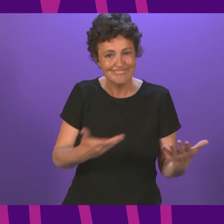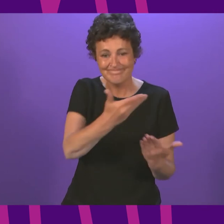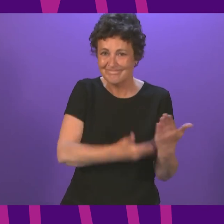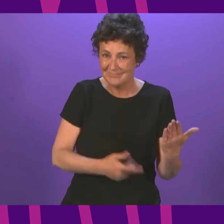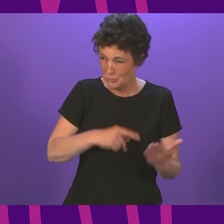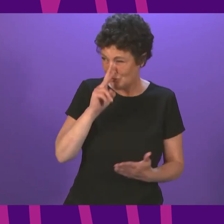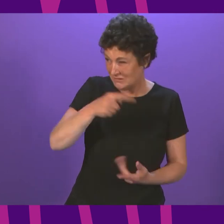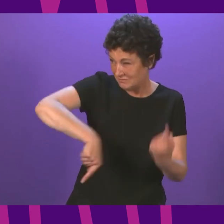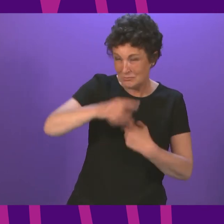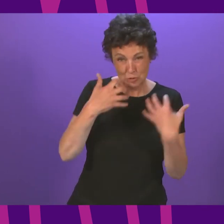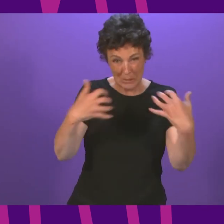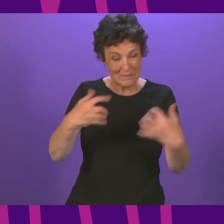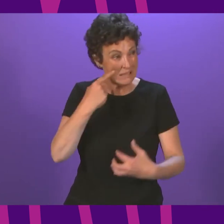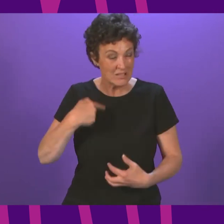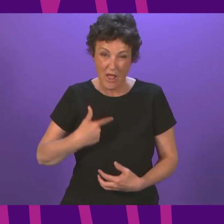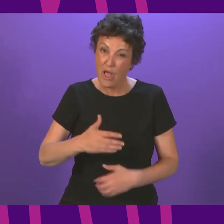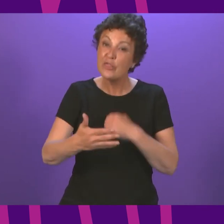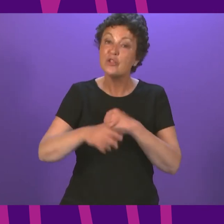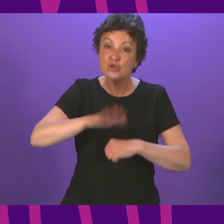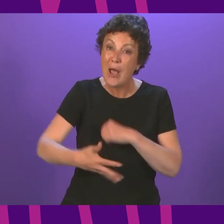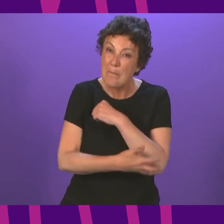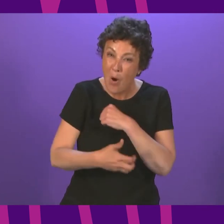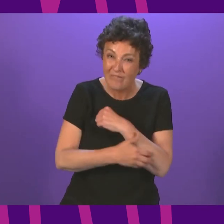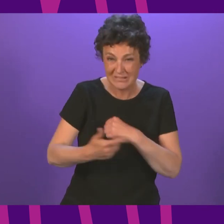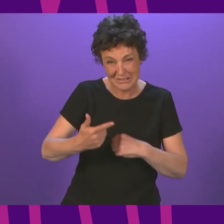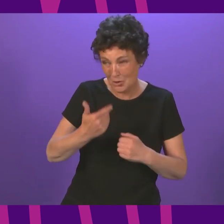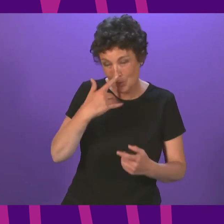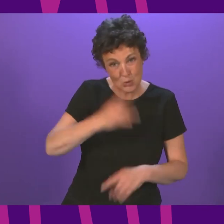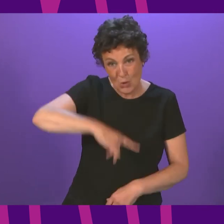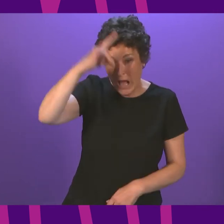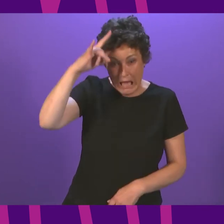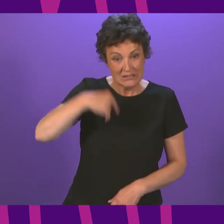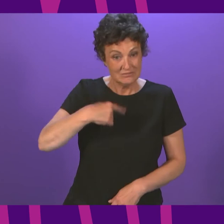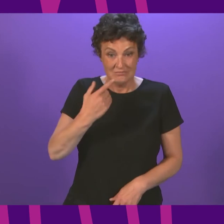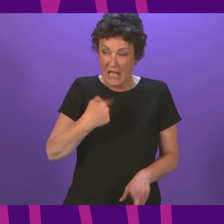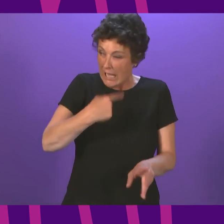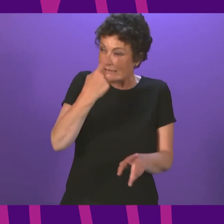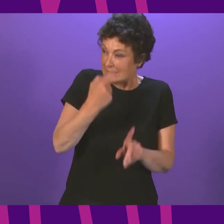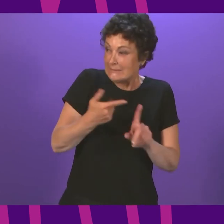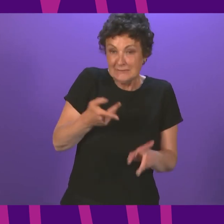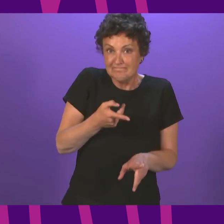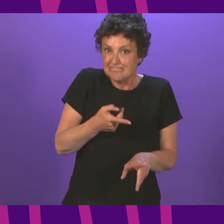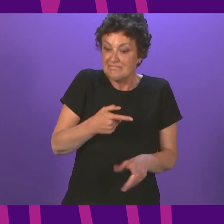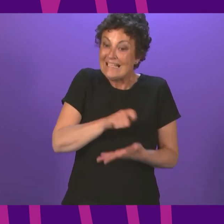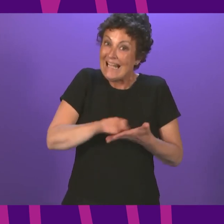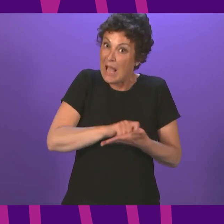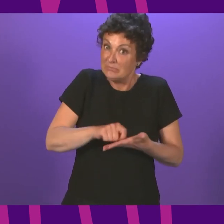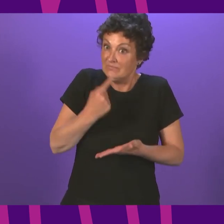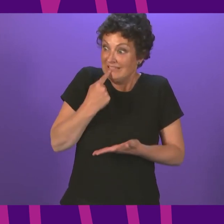poverty that the chamber heard about yesterday, and the impact that the pandemic has had on that group. I can see that that provision could be, as the cabinet secretary has said,